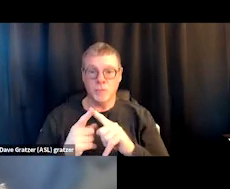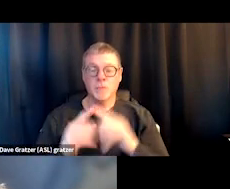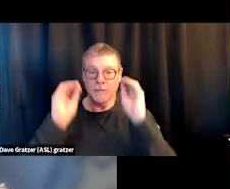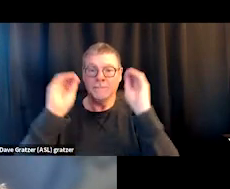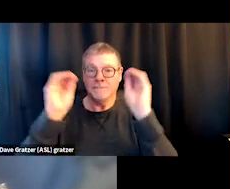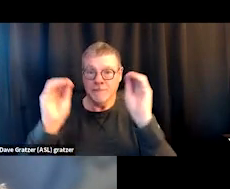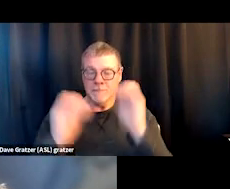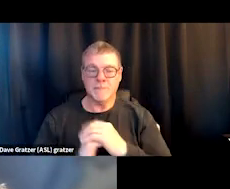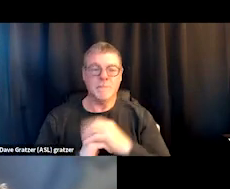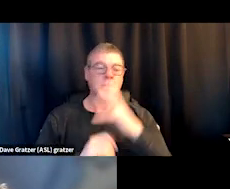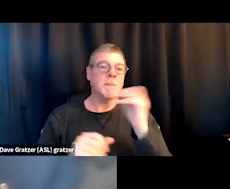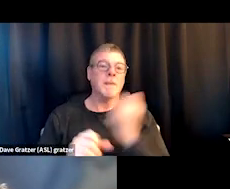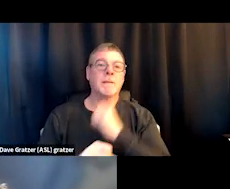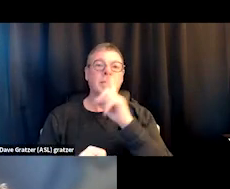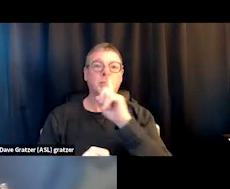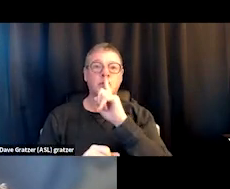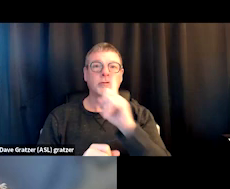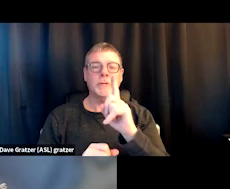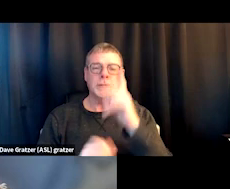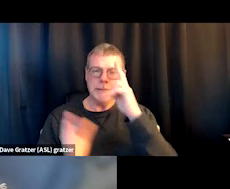and making sure that there are intentional threads